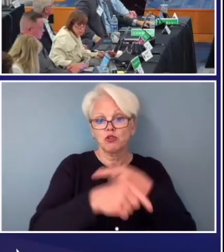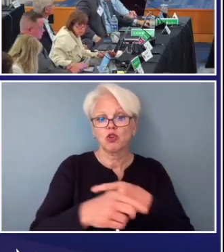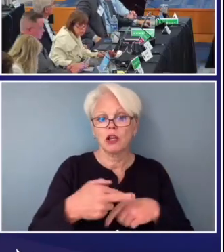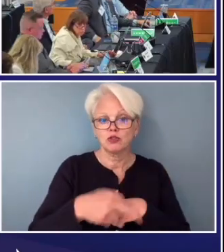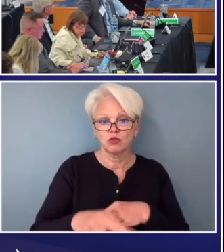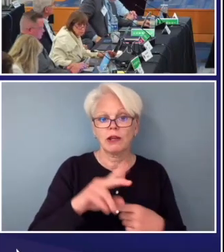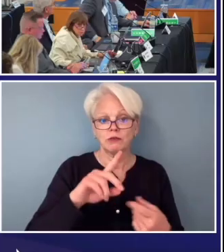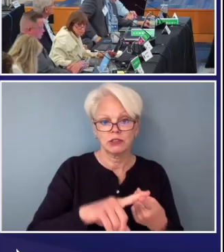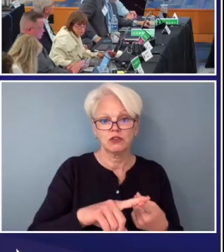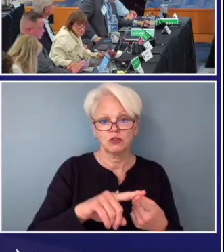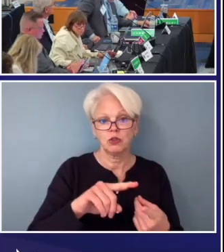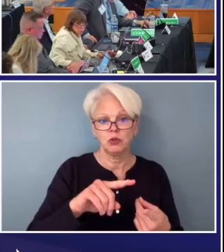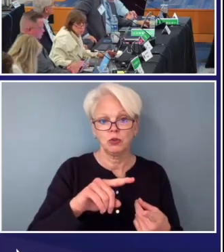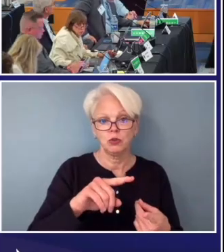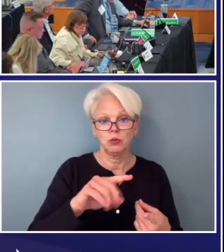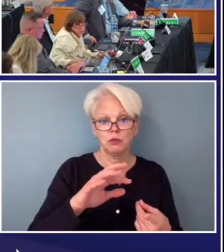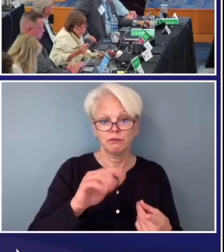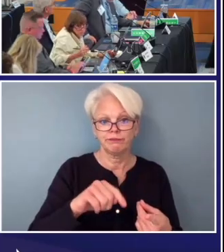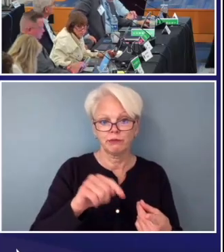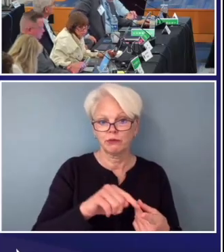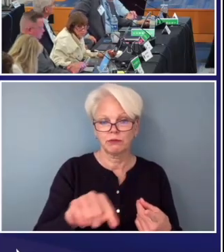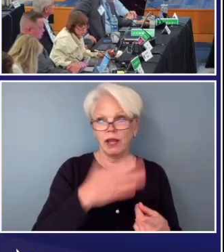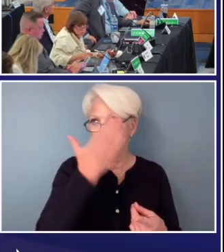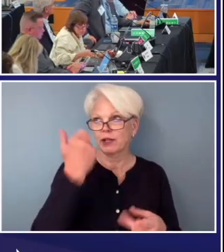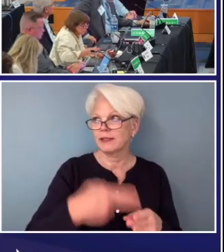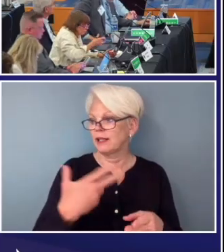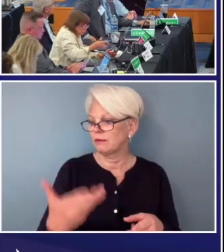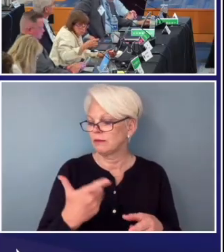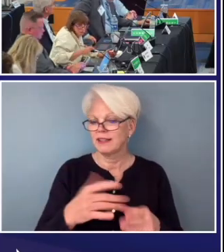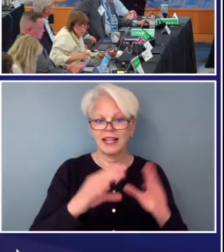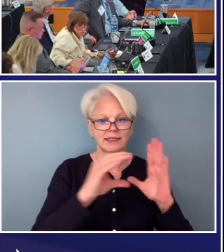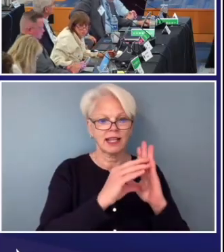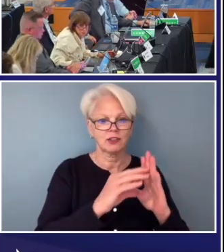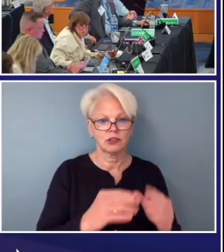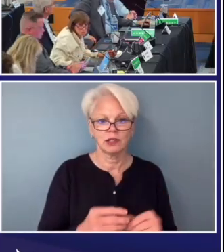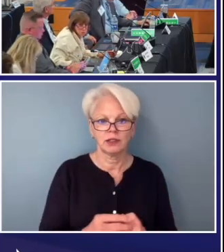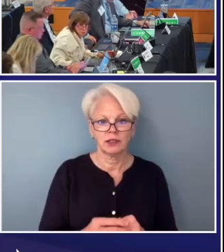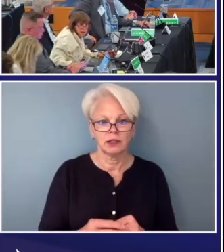whatever, I forget the name, the section, because I'm buried on a credit on 602 now.